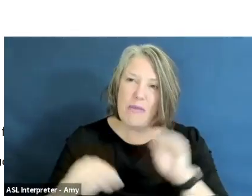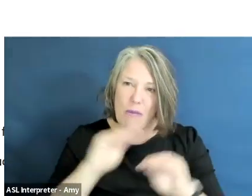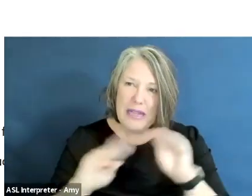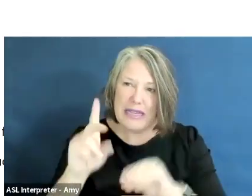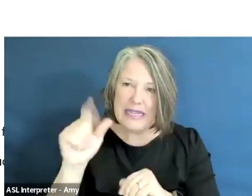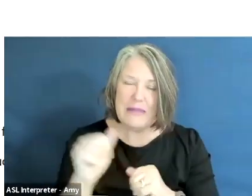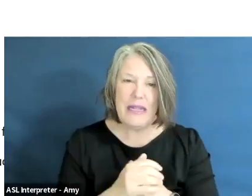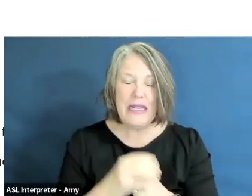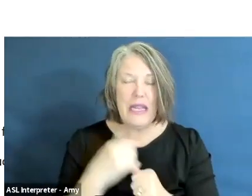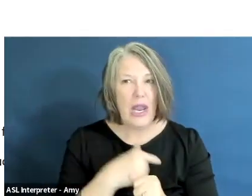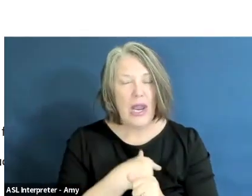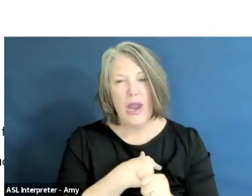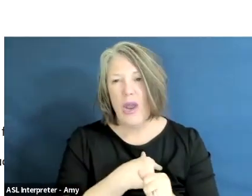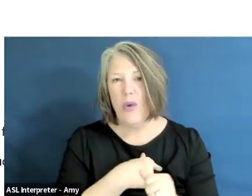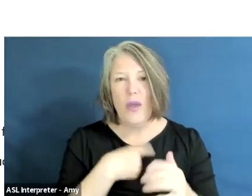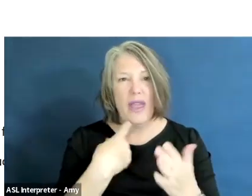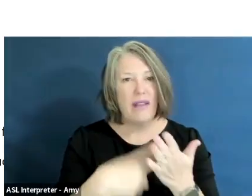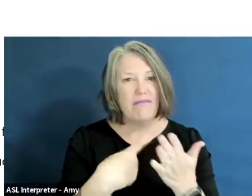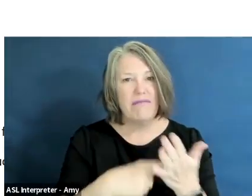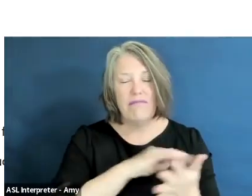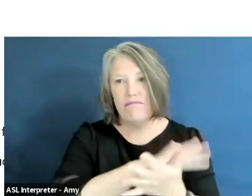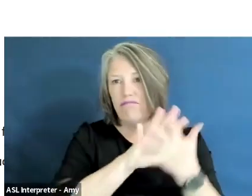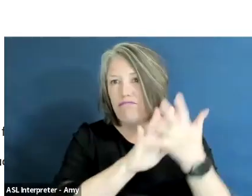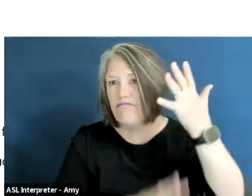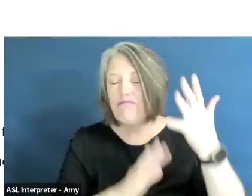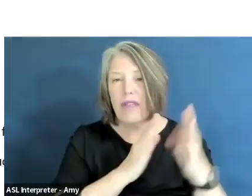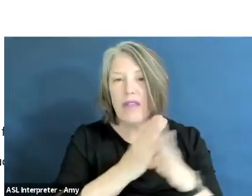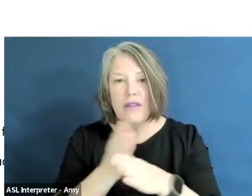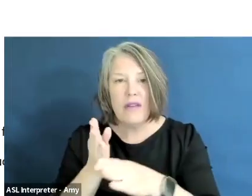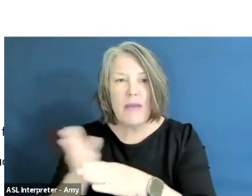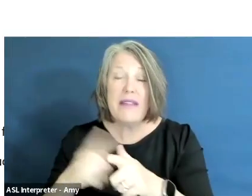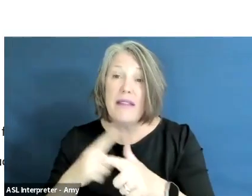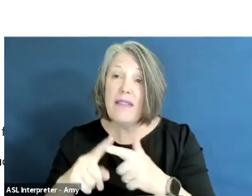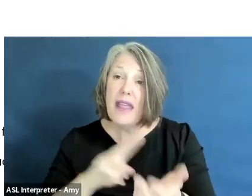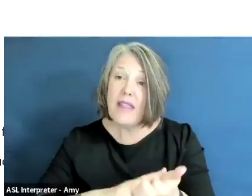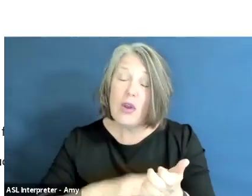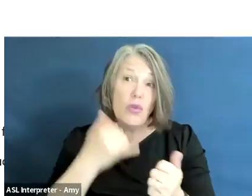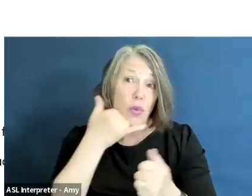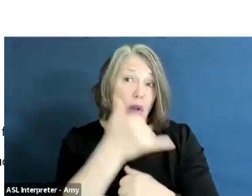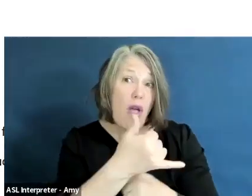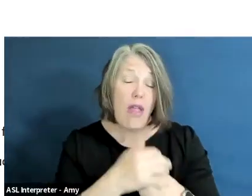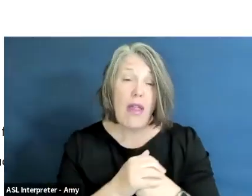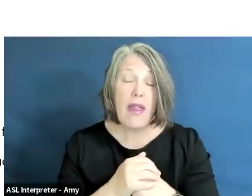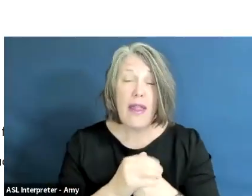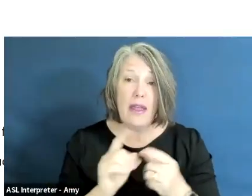We covered all of these domains in a nurse led telephone call to cover people's experience.